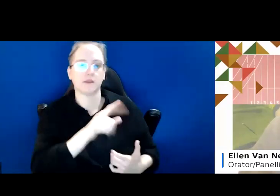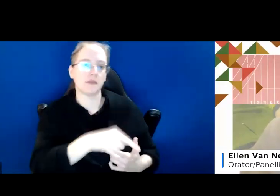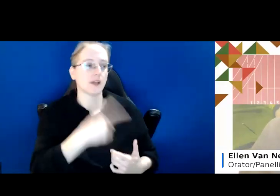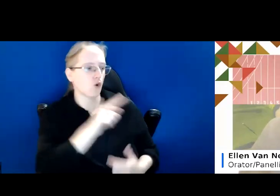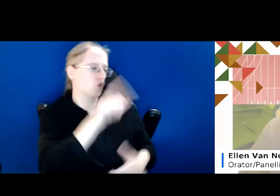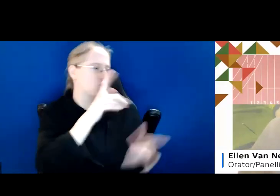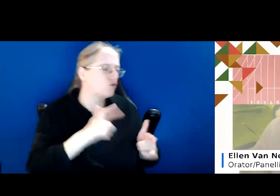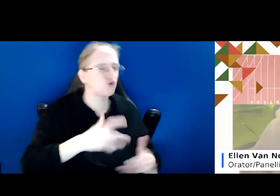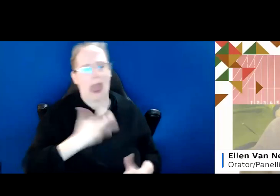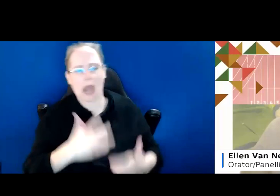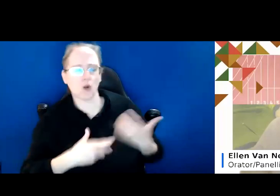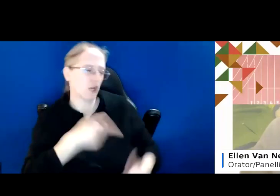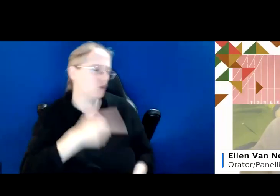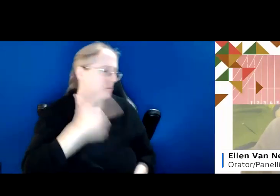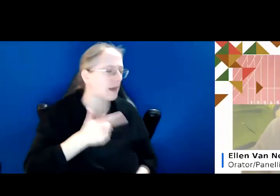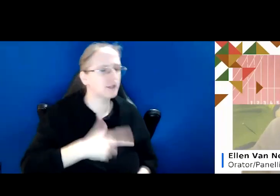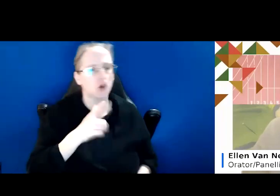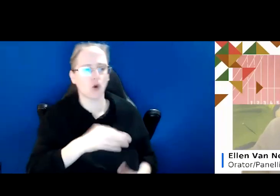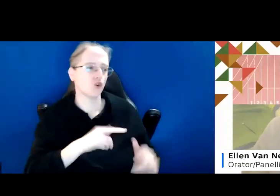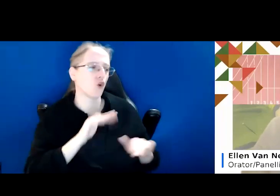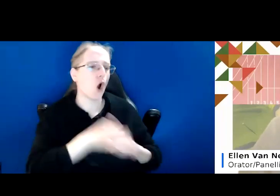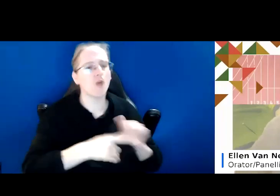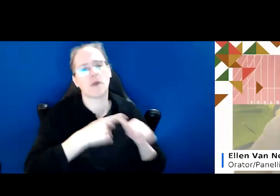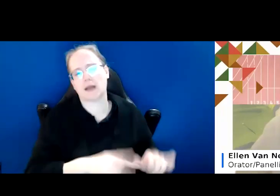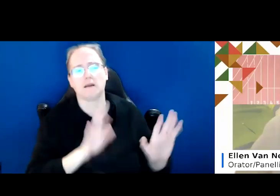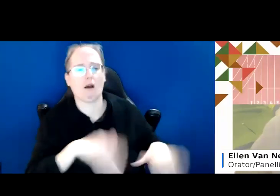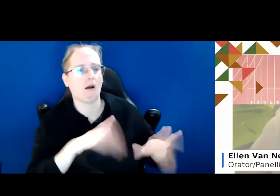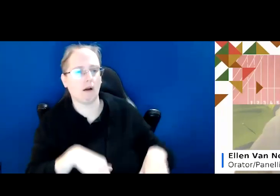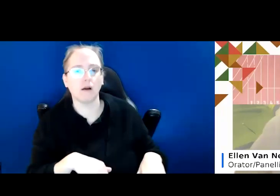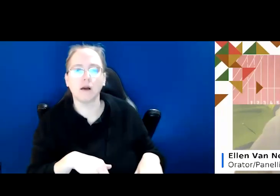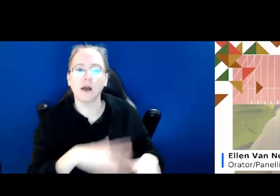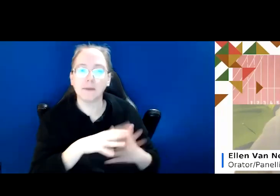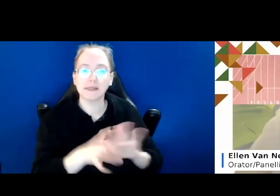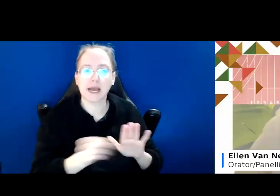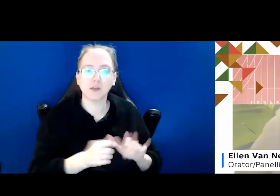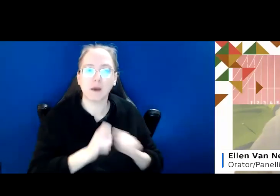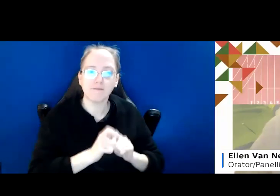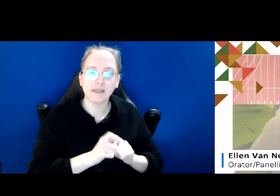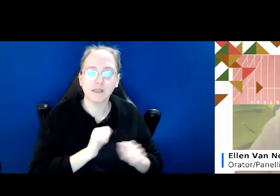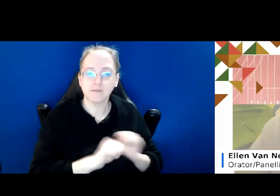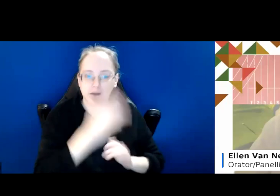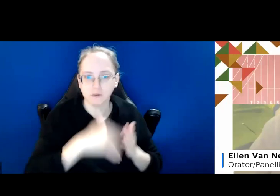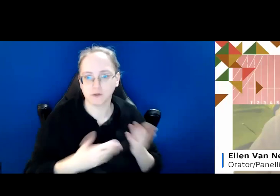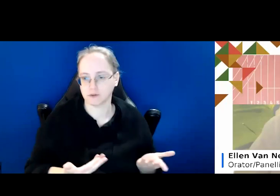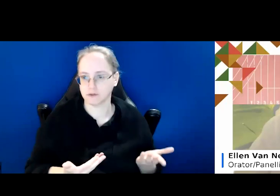in order to invalidate their experiences.